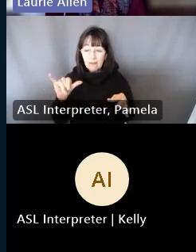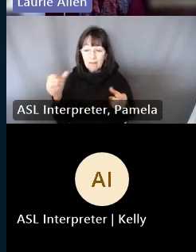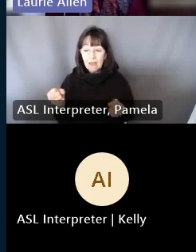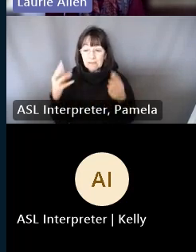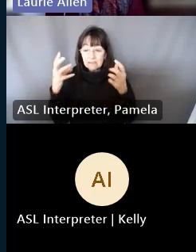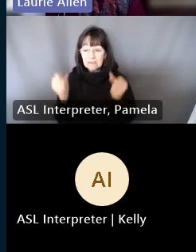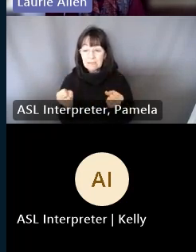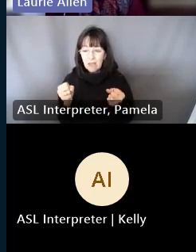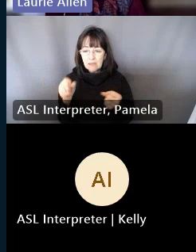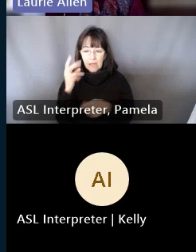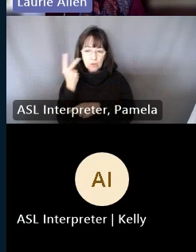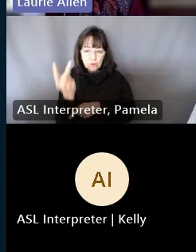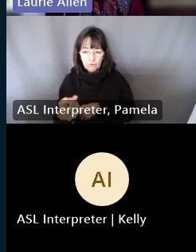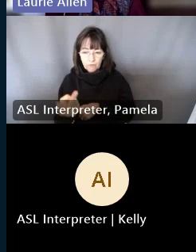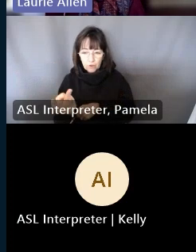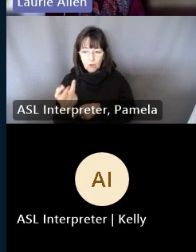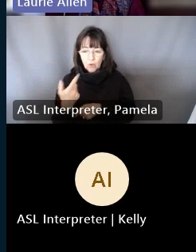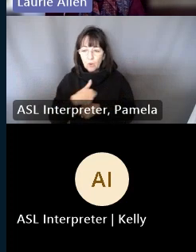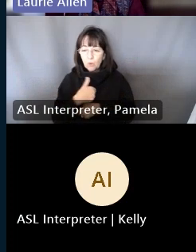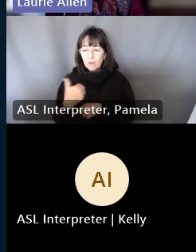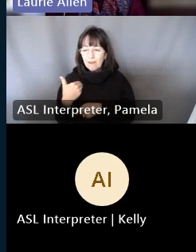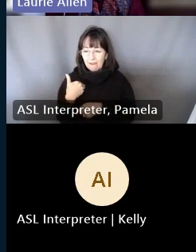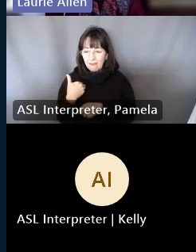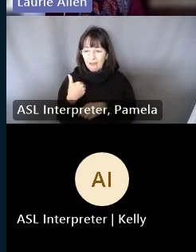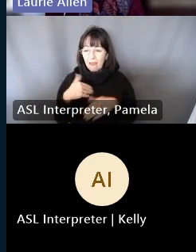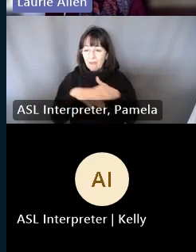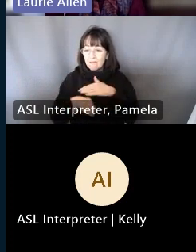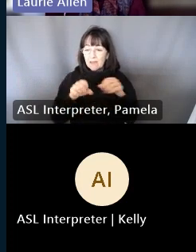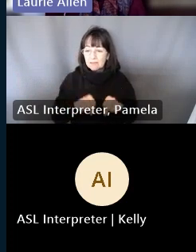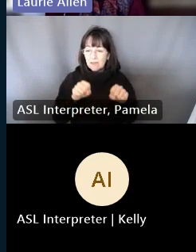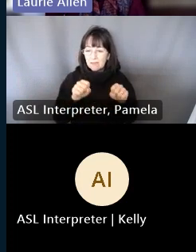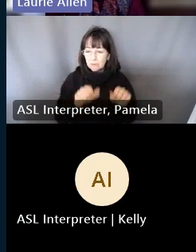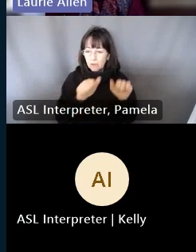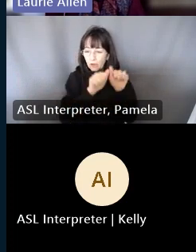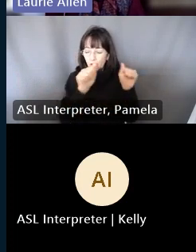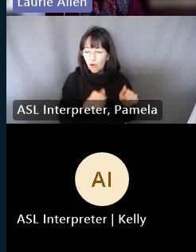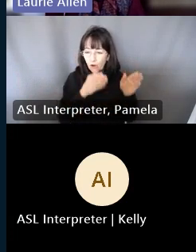We have accessibility architects within each of our product teams, many of whom have a disability.